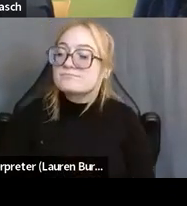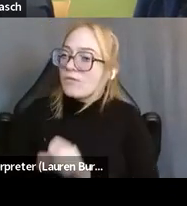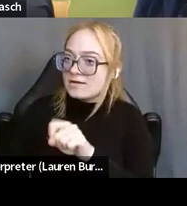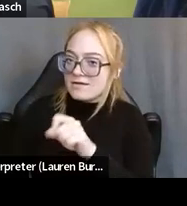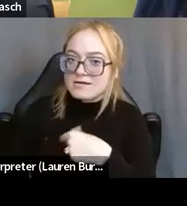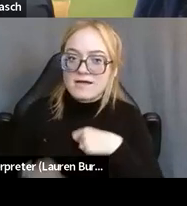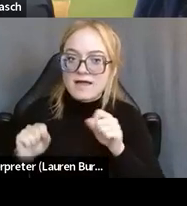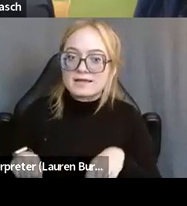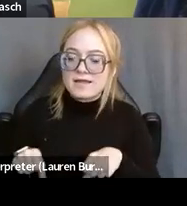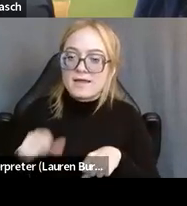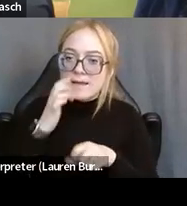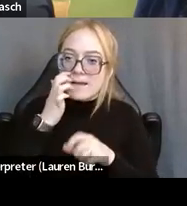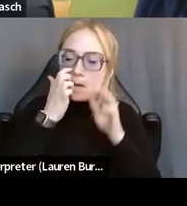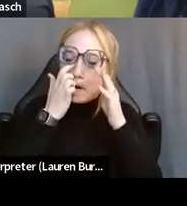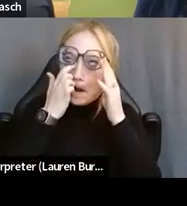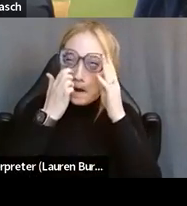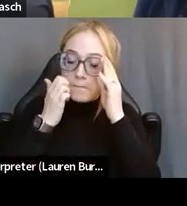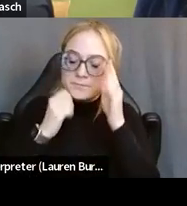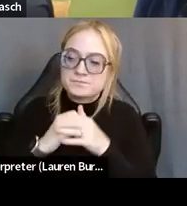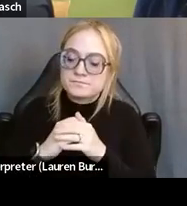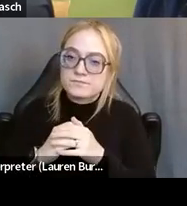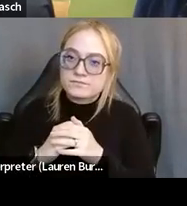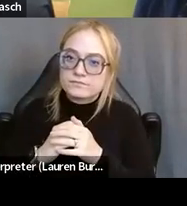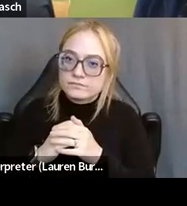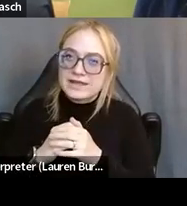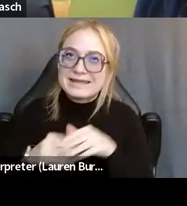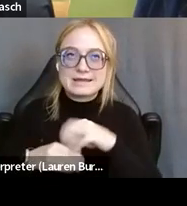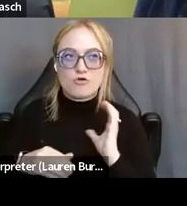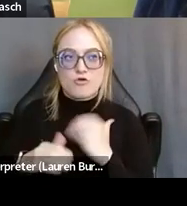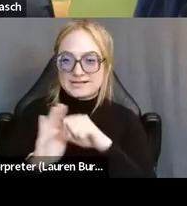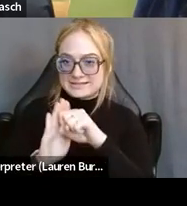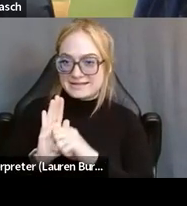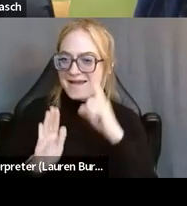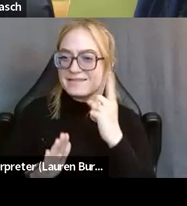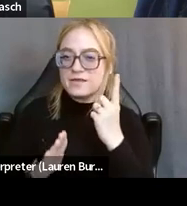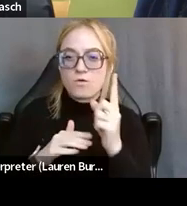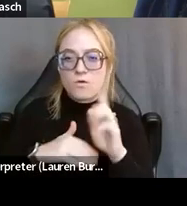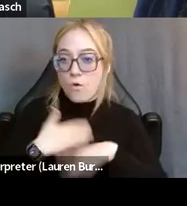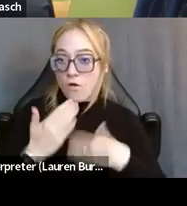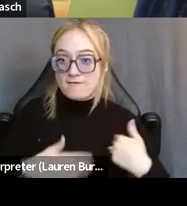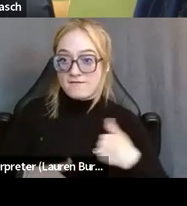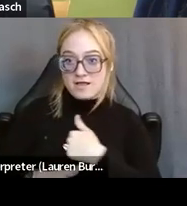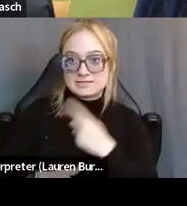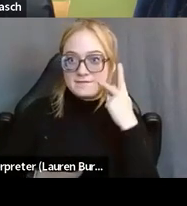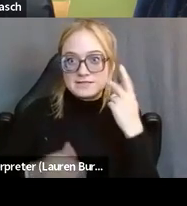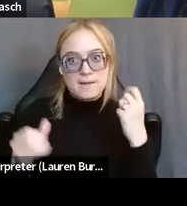I can say, you know, in our state, you know, I think all of us have seen just a huge turnover in staff during COVID.